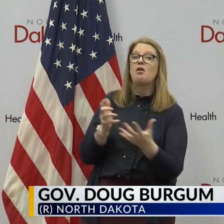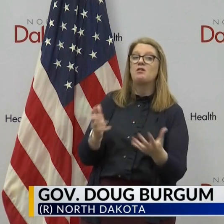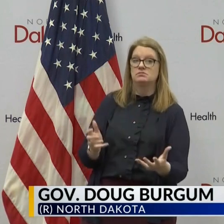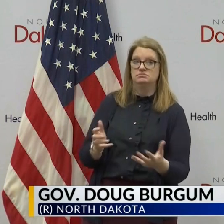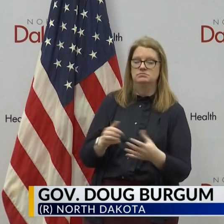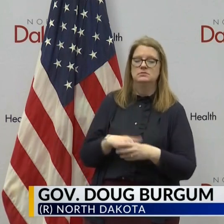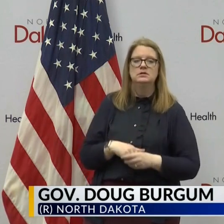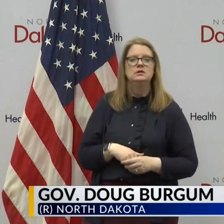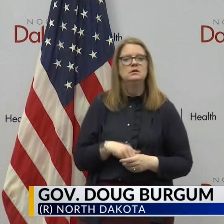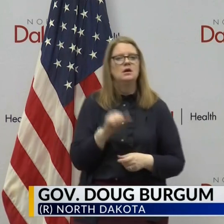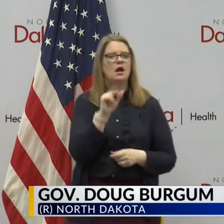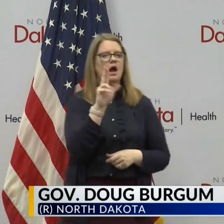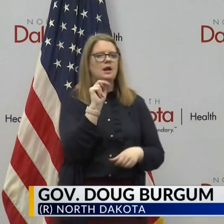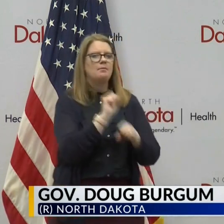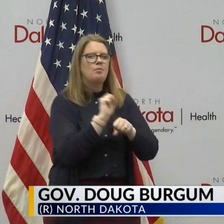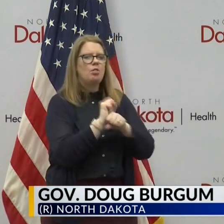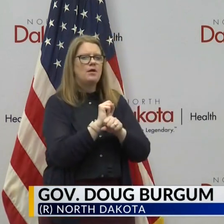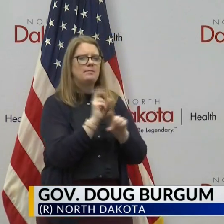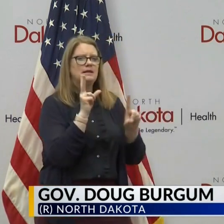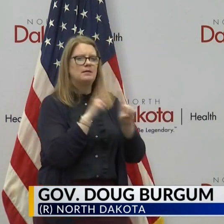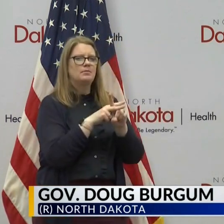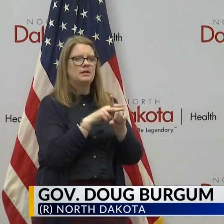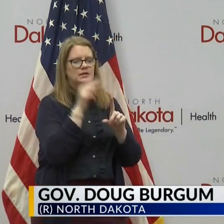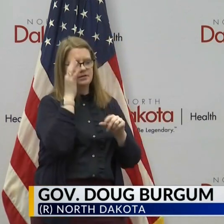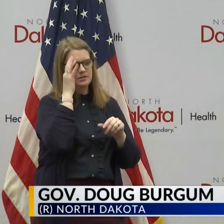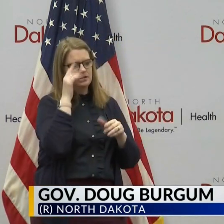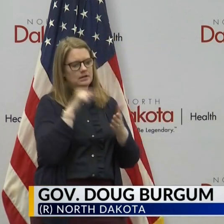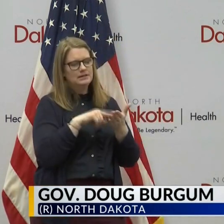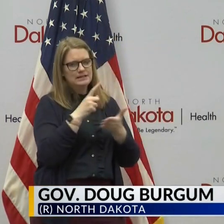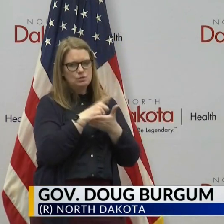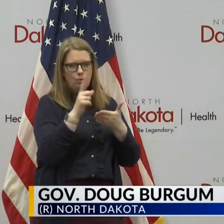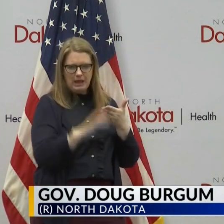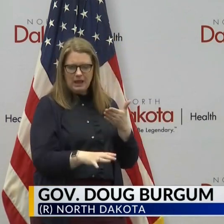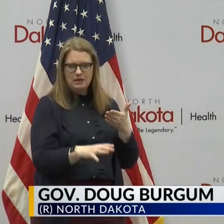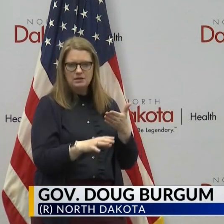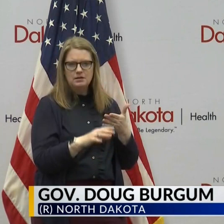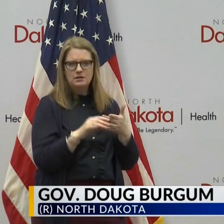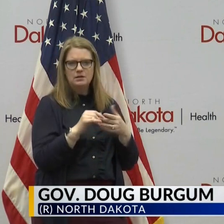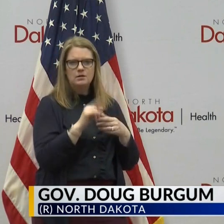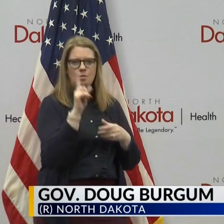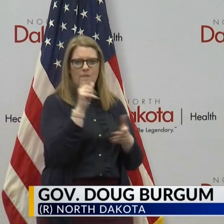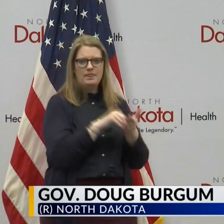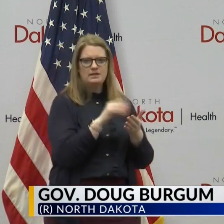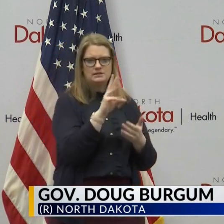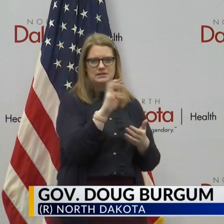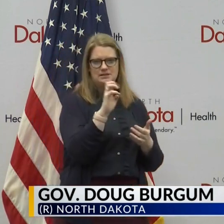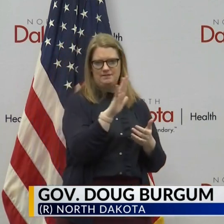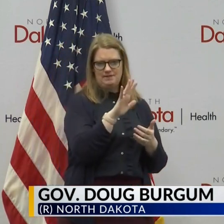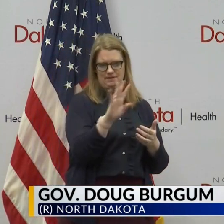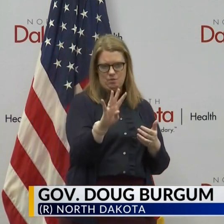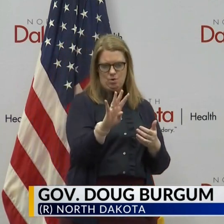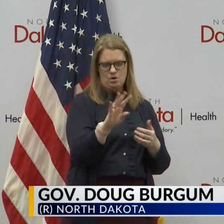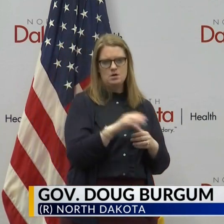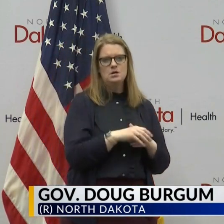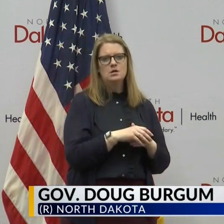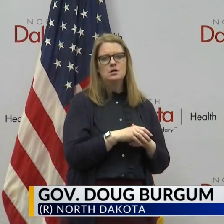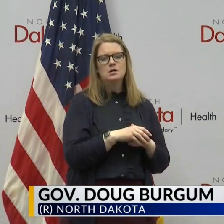THAT INDUSTRY, AND THAT INDUSTRY PAYS A LOT OF THE BILLS HERE IN NORTH DAKOTA.